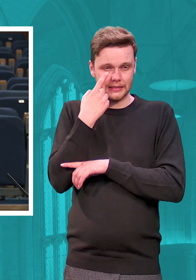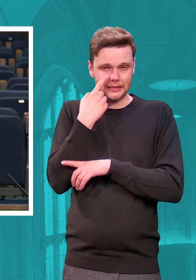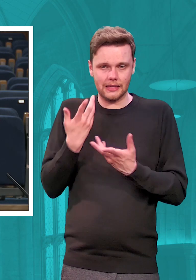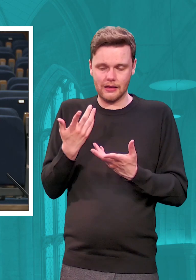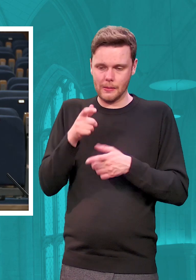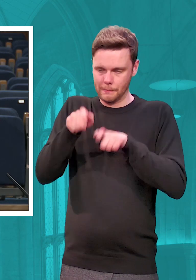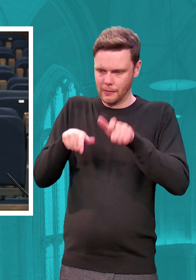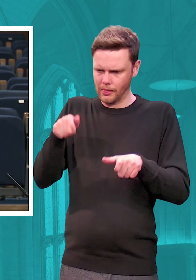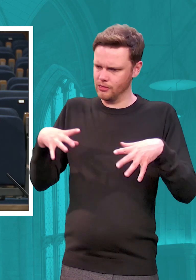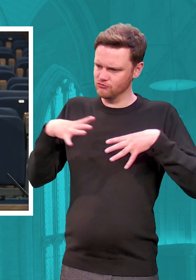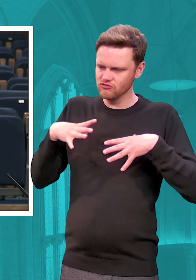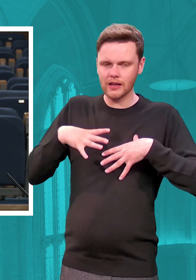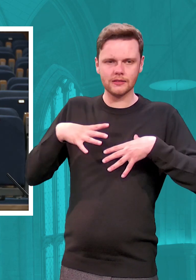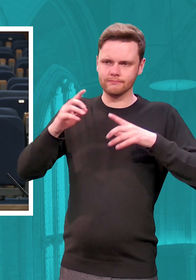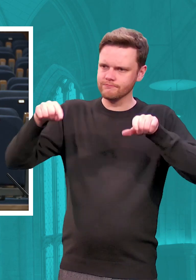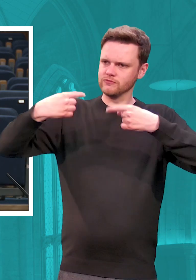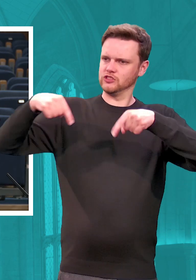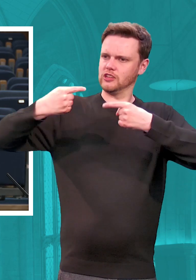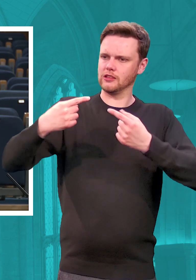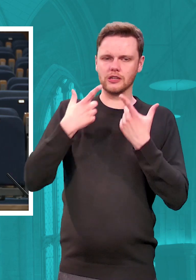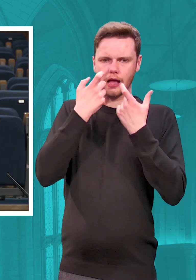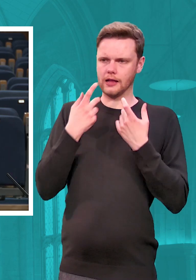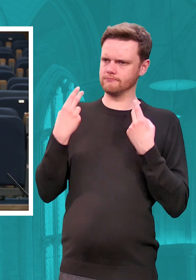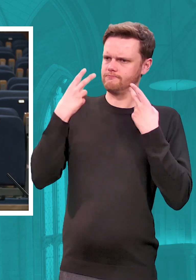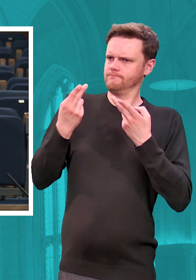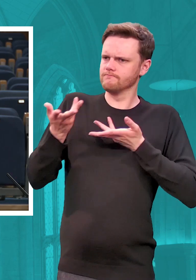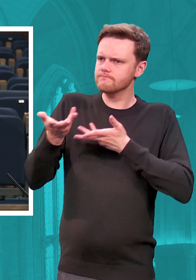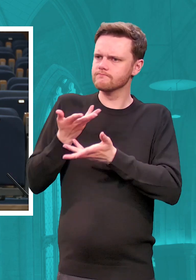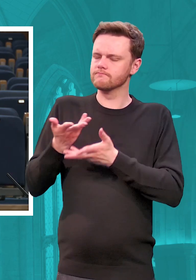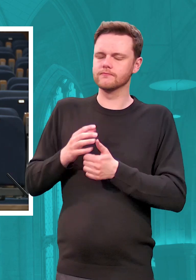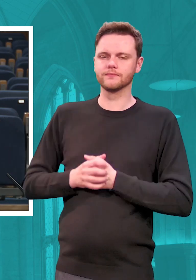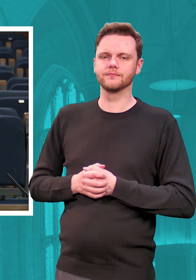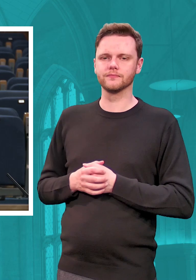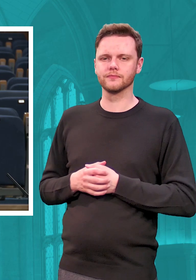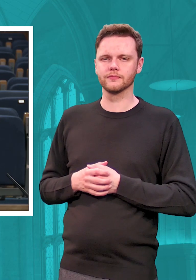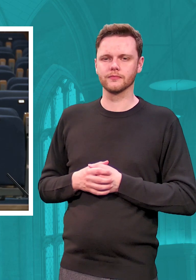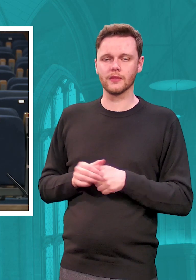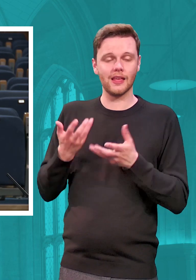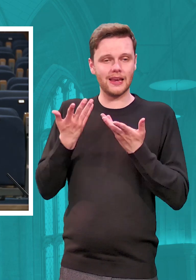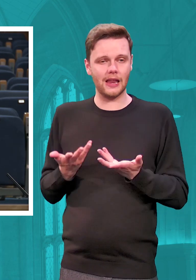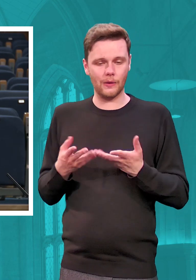to rise to the challenges that we face. Now, we really need to speed up our progress